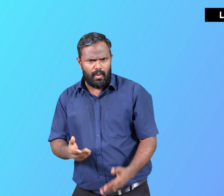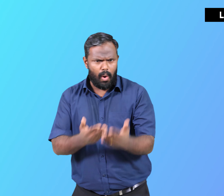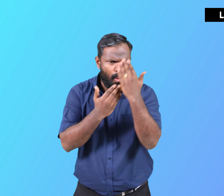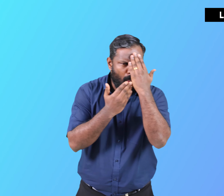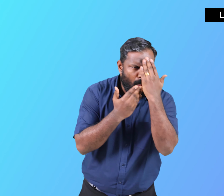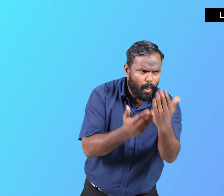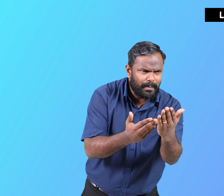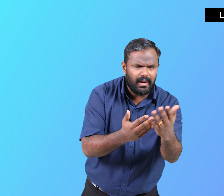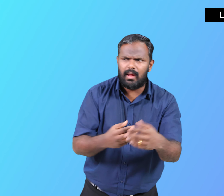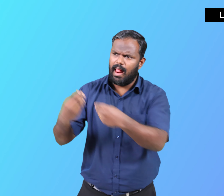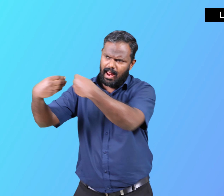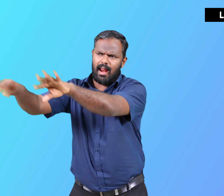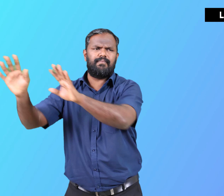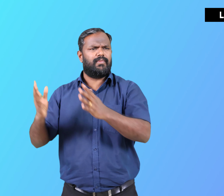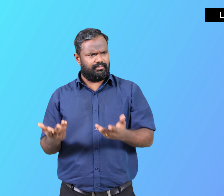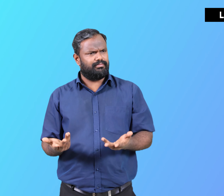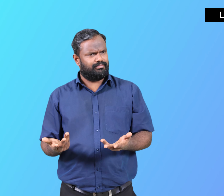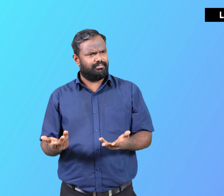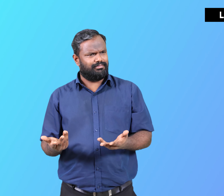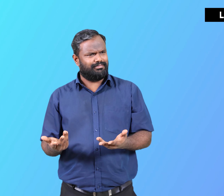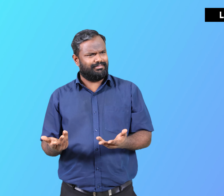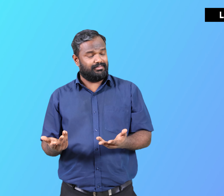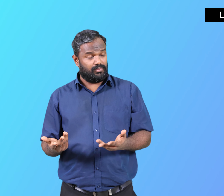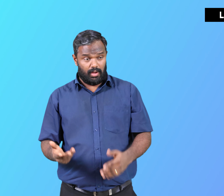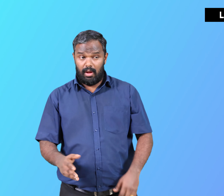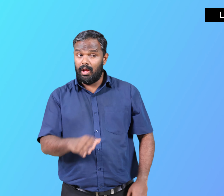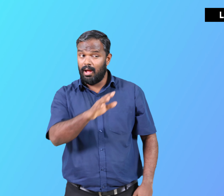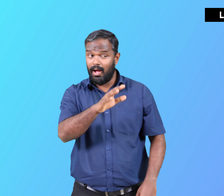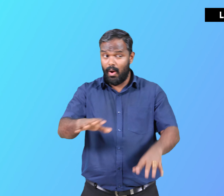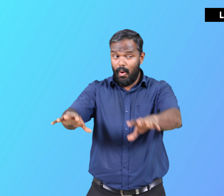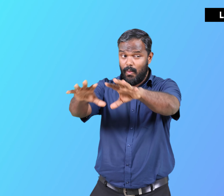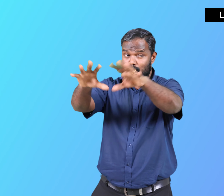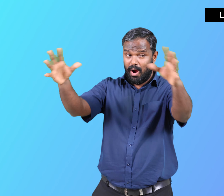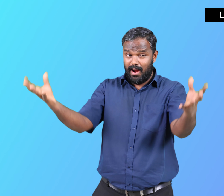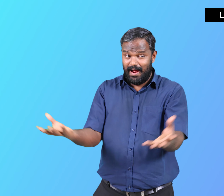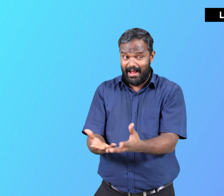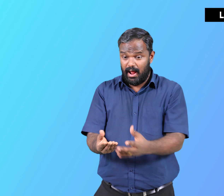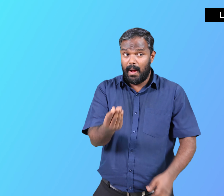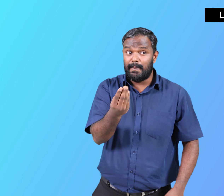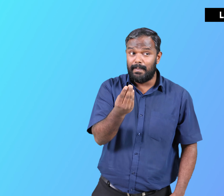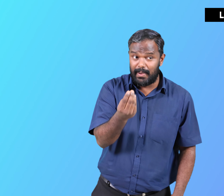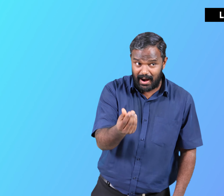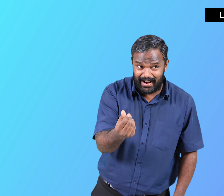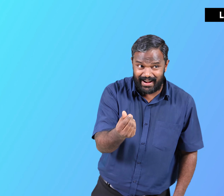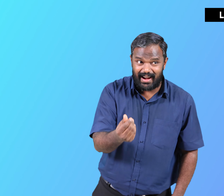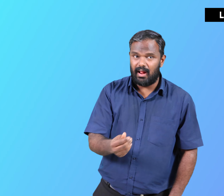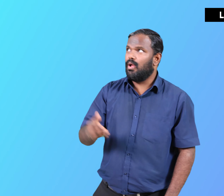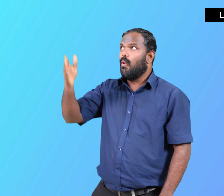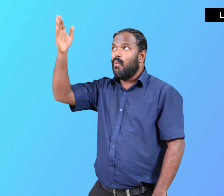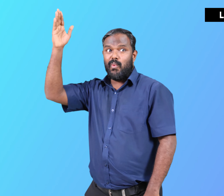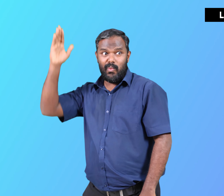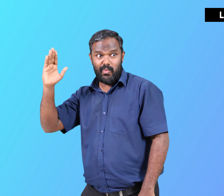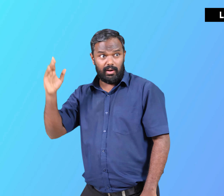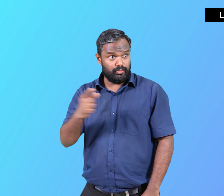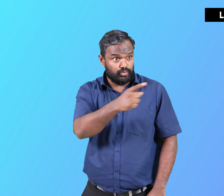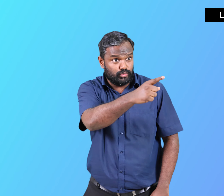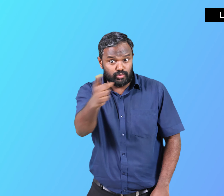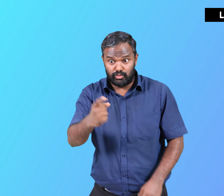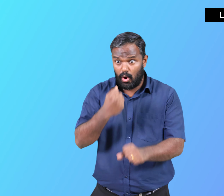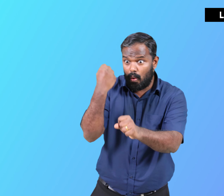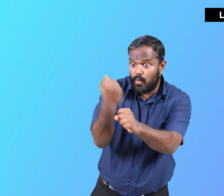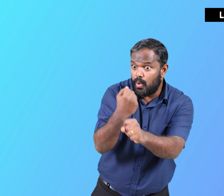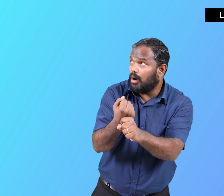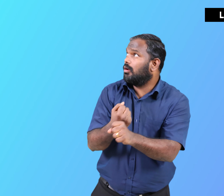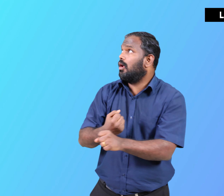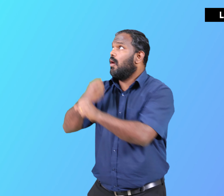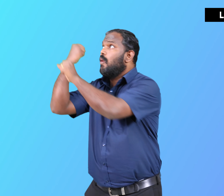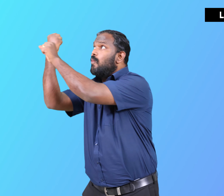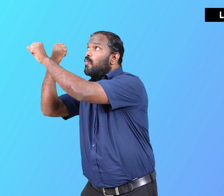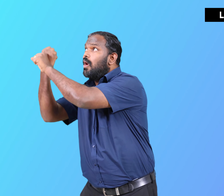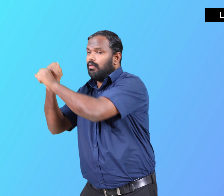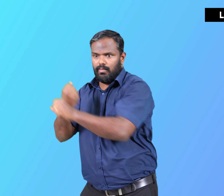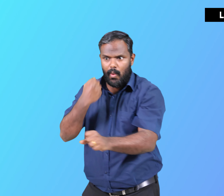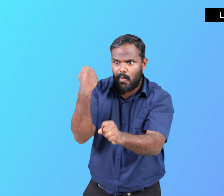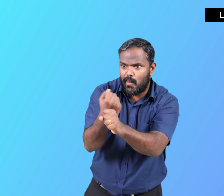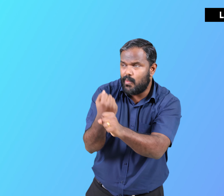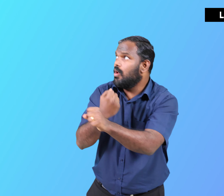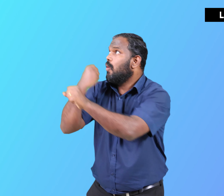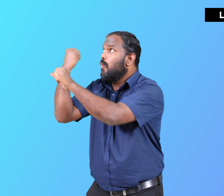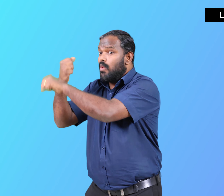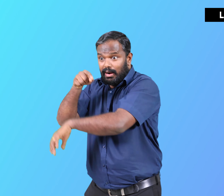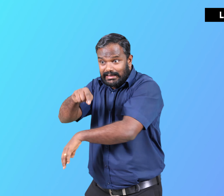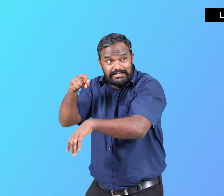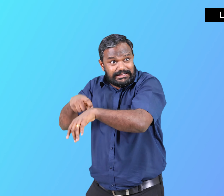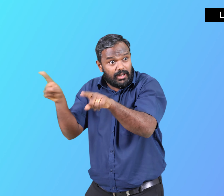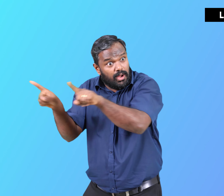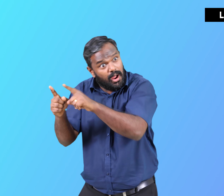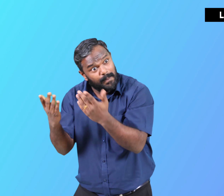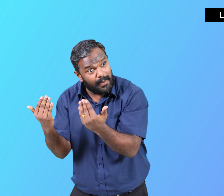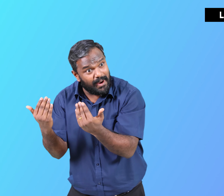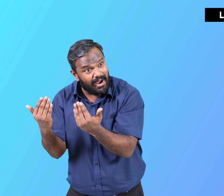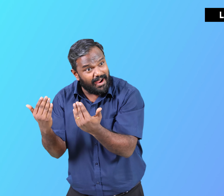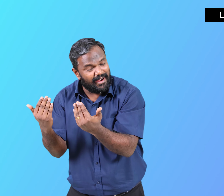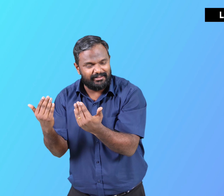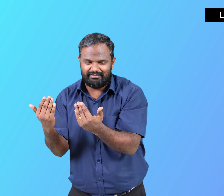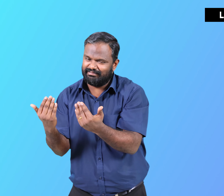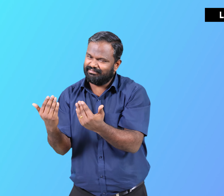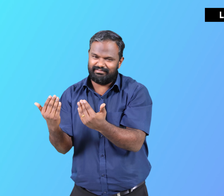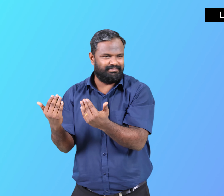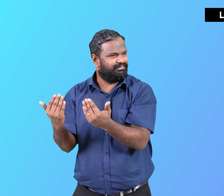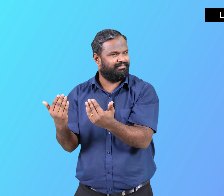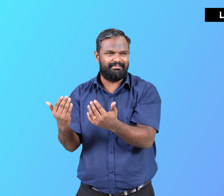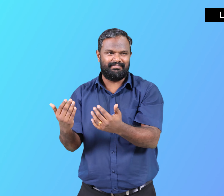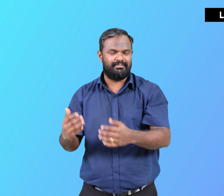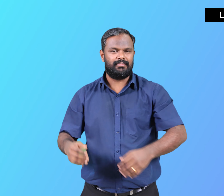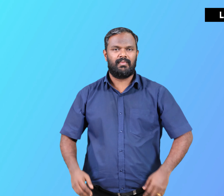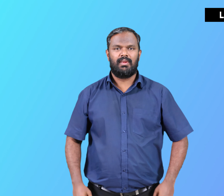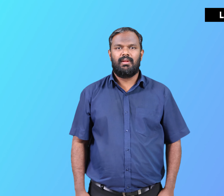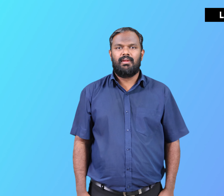Or you will be loyal to one and not care about the other. You cannot serve God and Money too.”